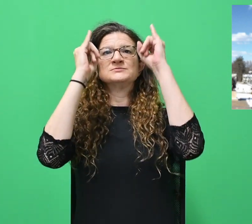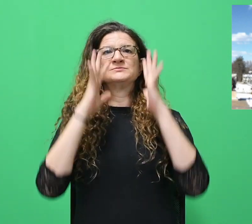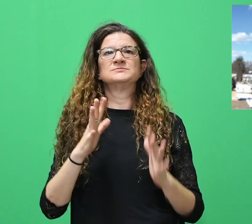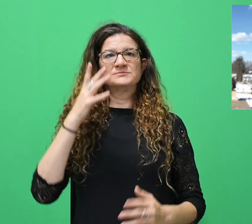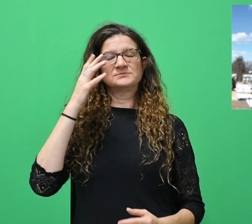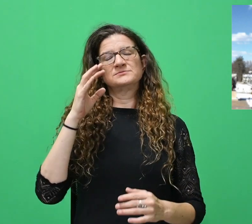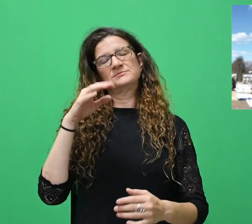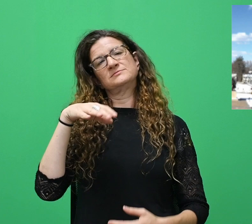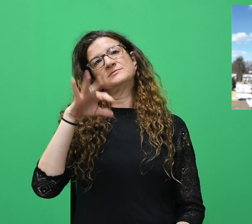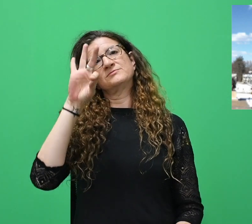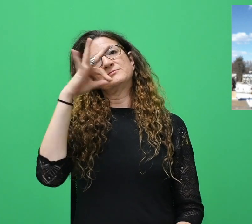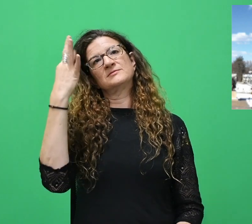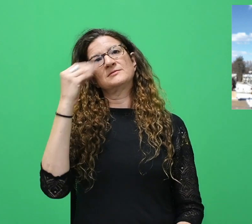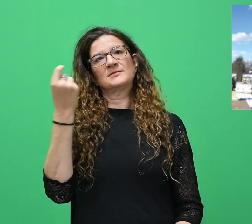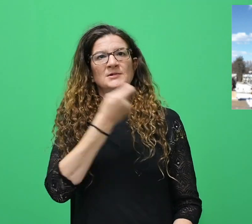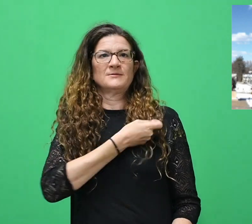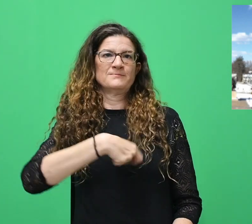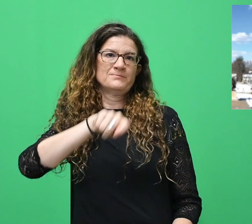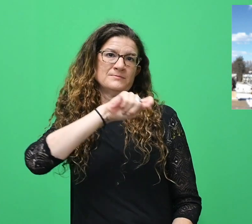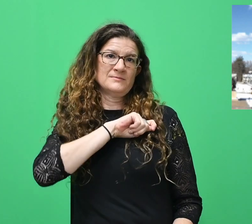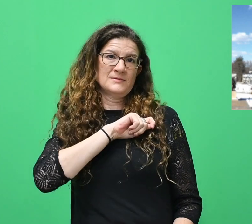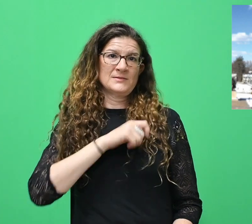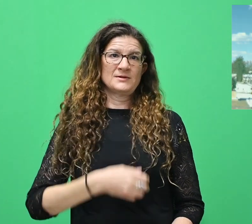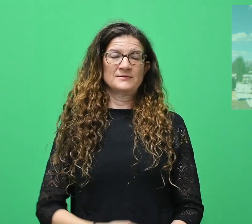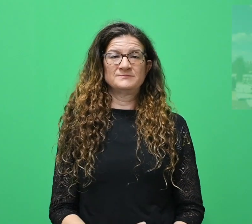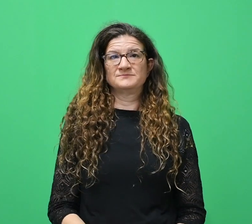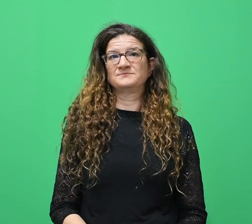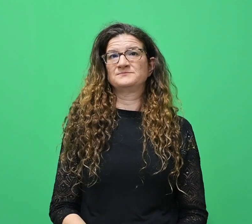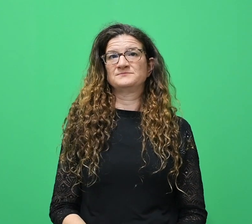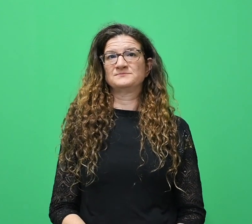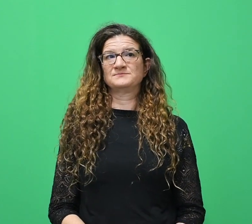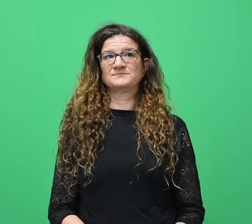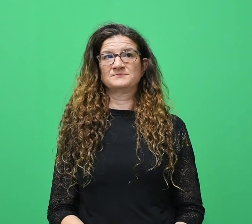instructor for French and Spanish